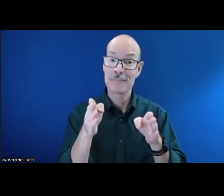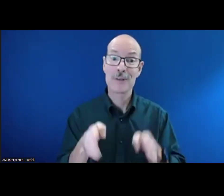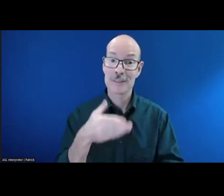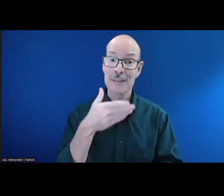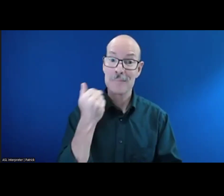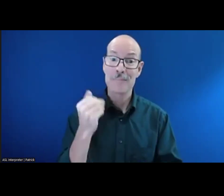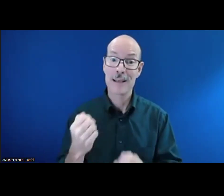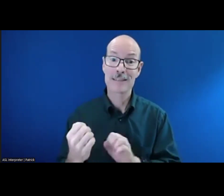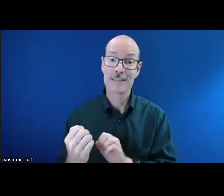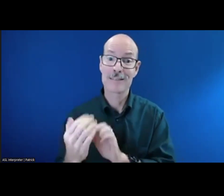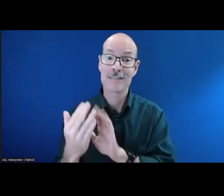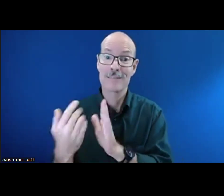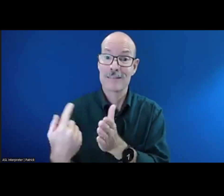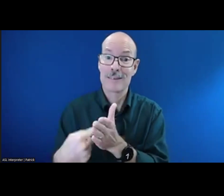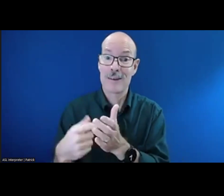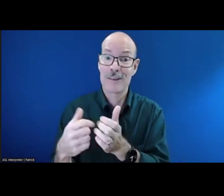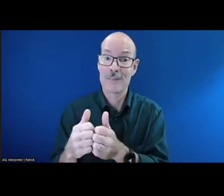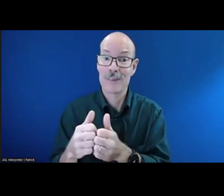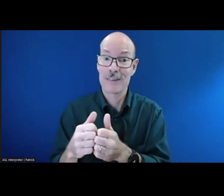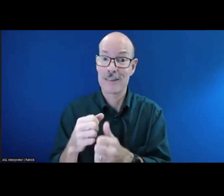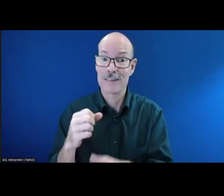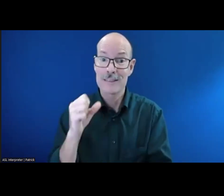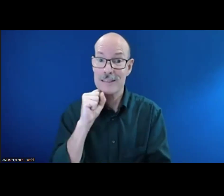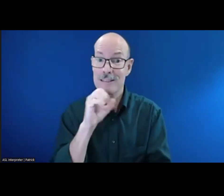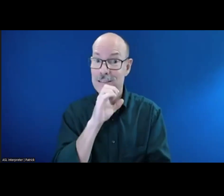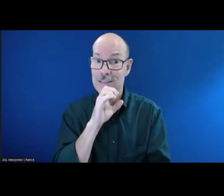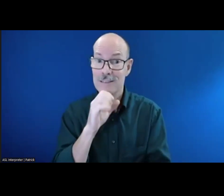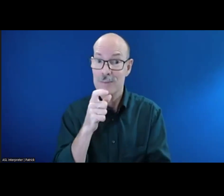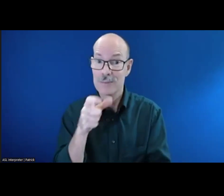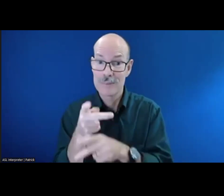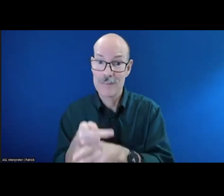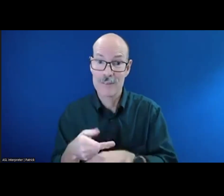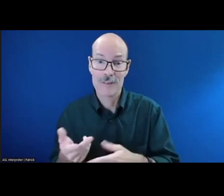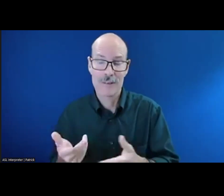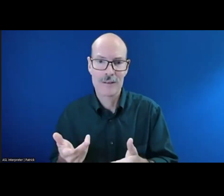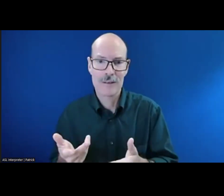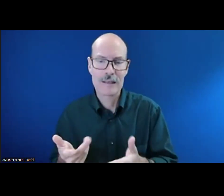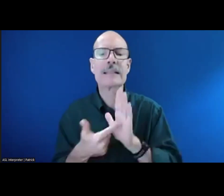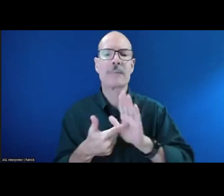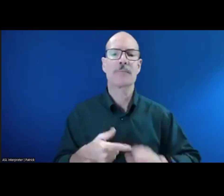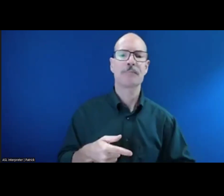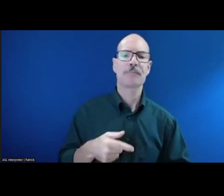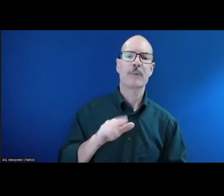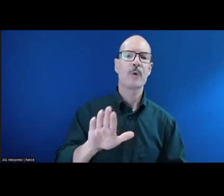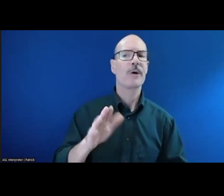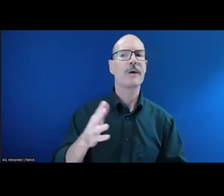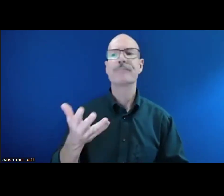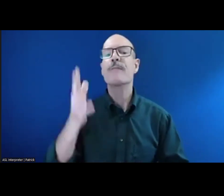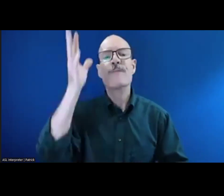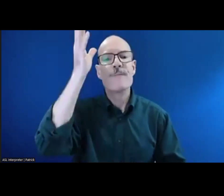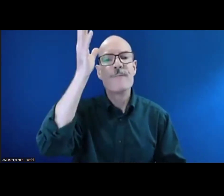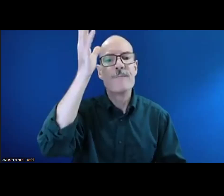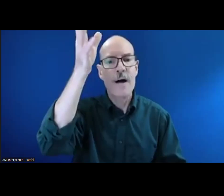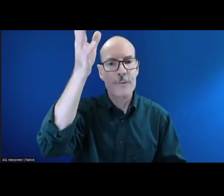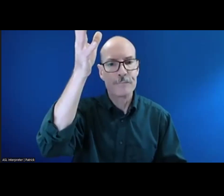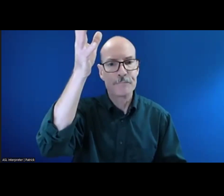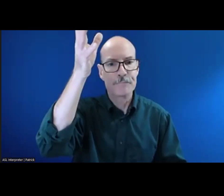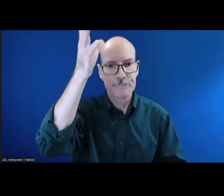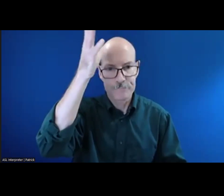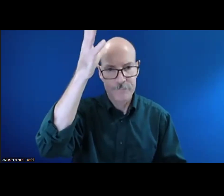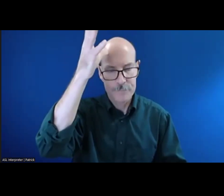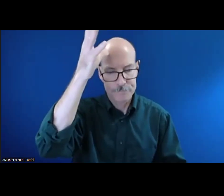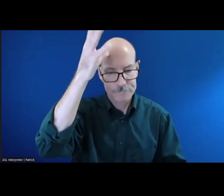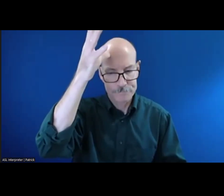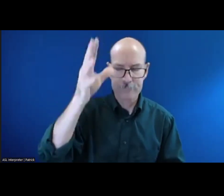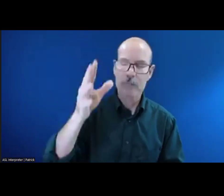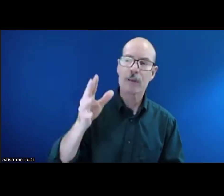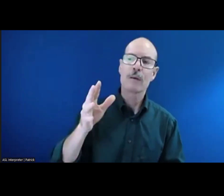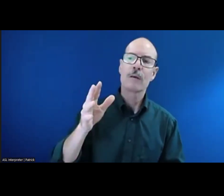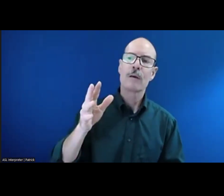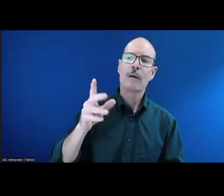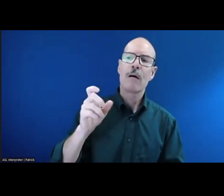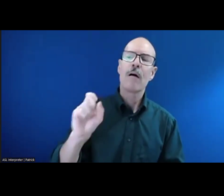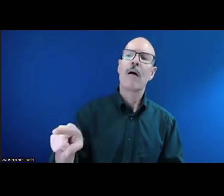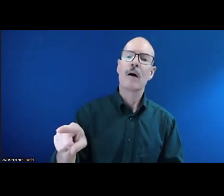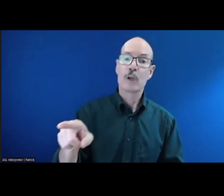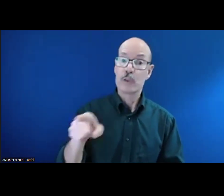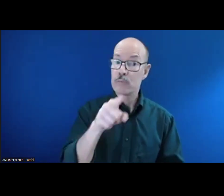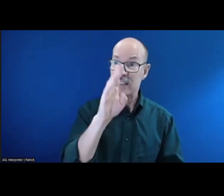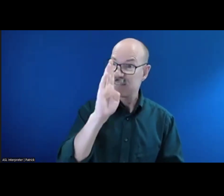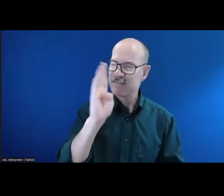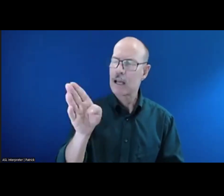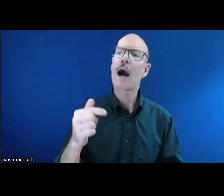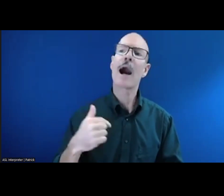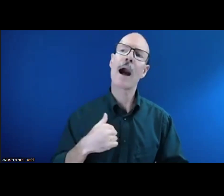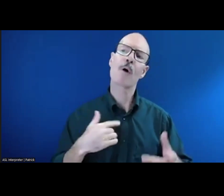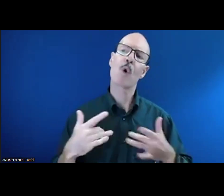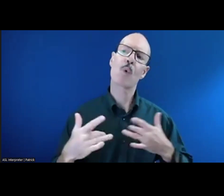So let's say your aging father, do you reach out to him and express your concerns very directly and say, I am worried about "X."